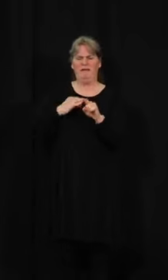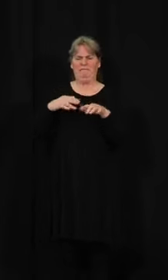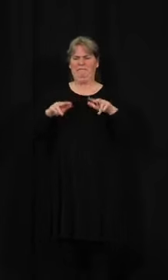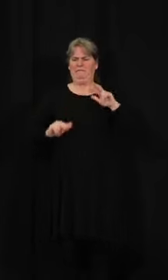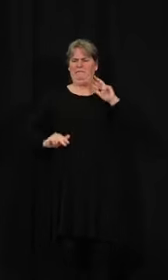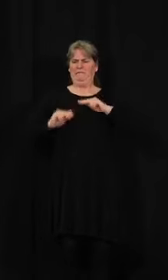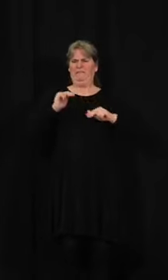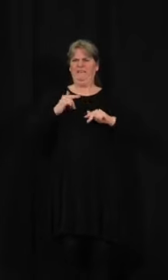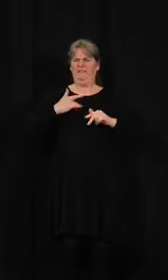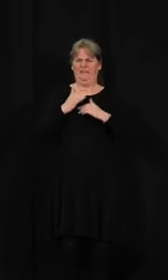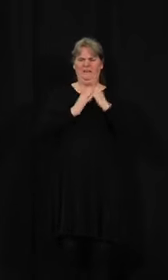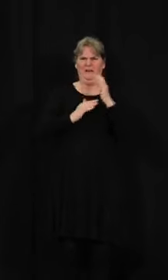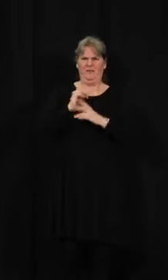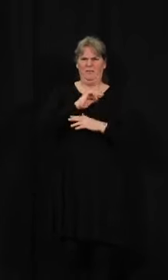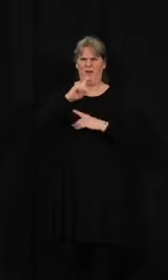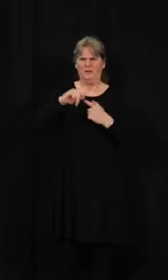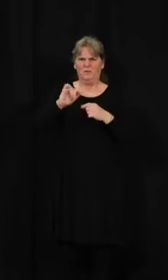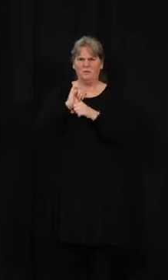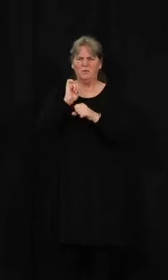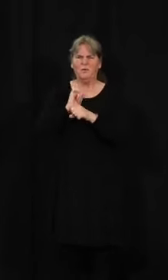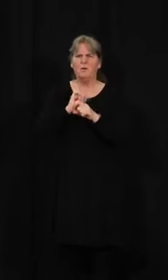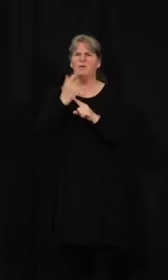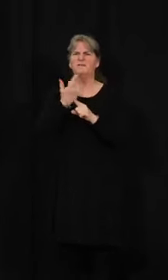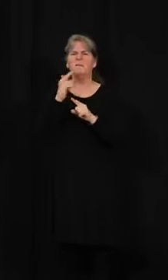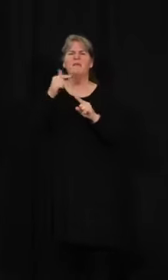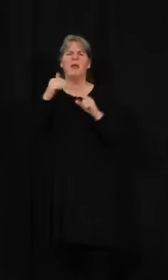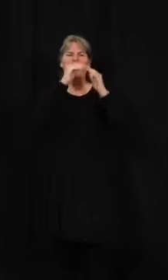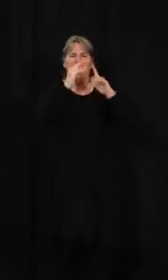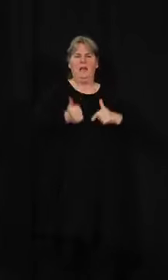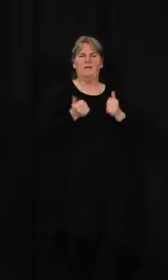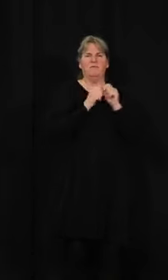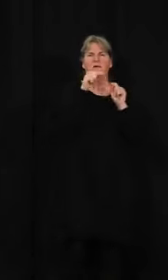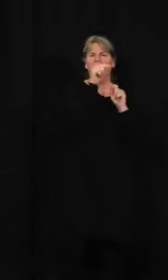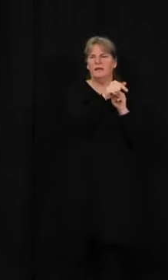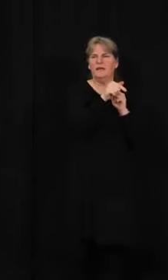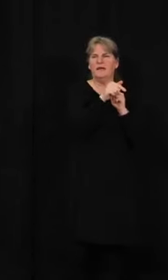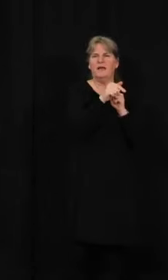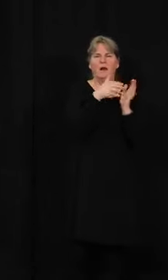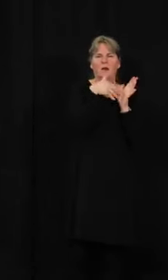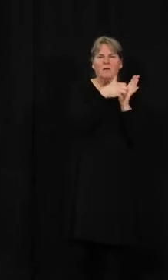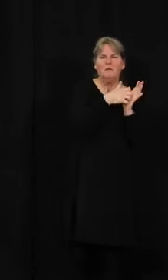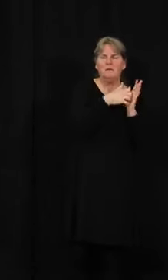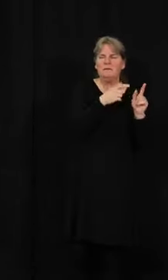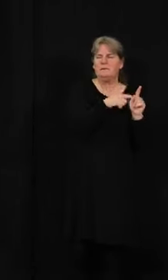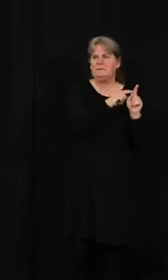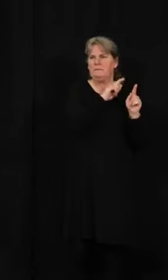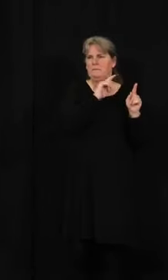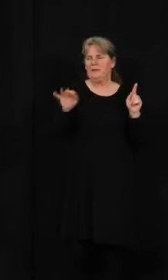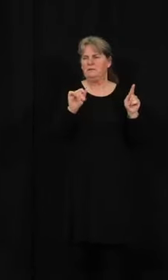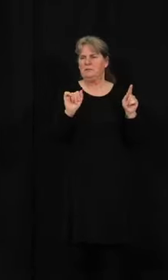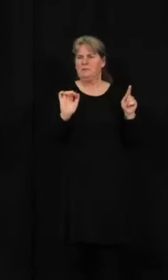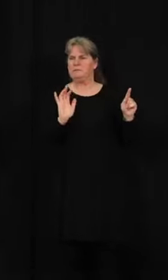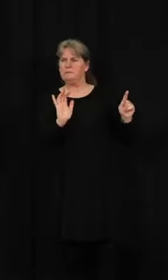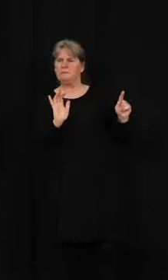work. Perhaps they are immunocompromised or someone in their household is. Are there recommendations for ensuring that everyone who